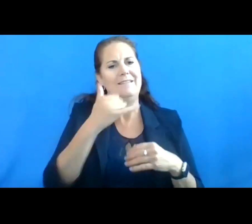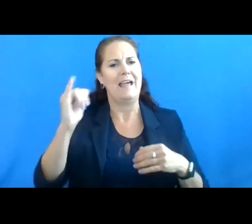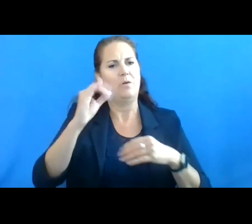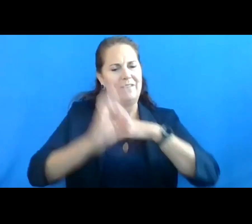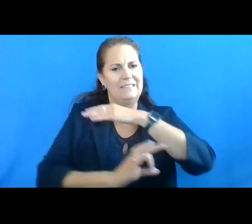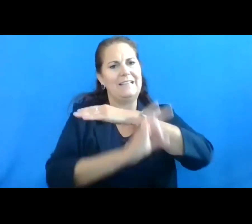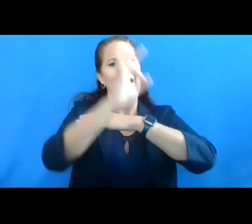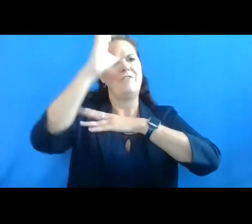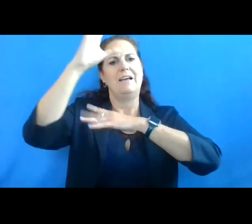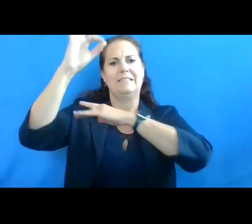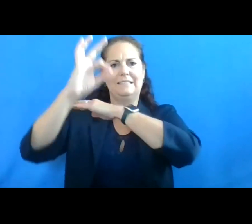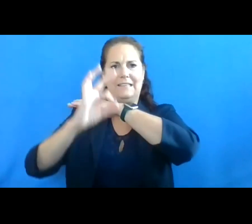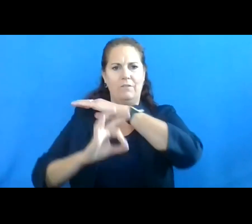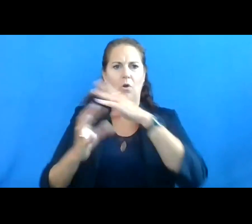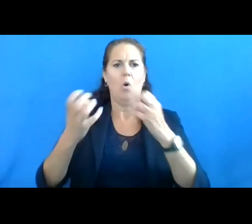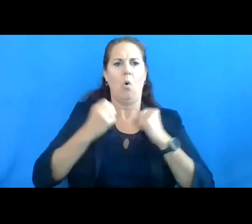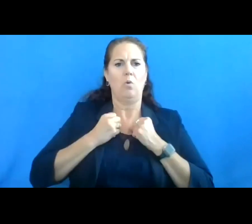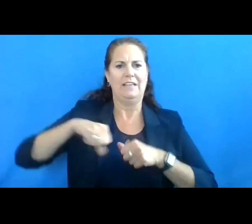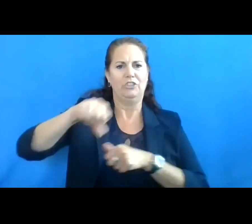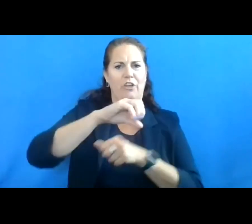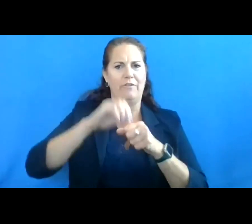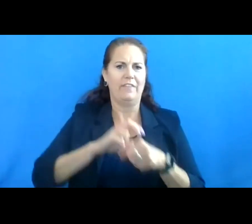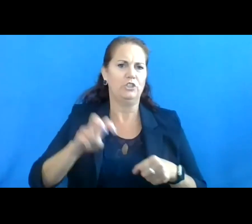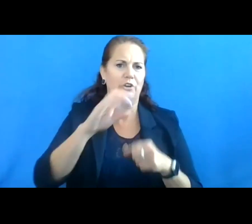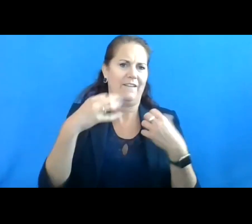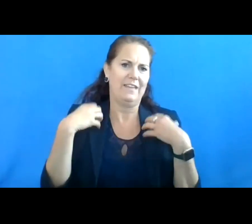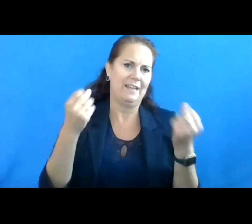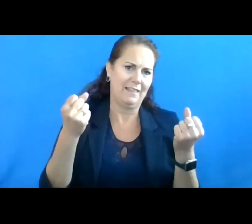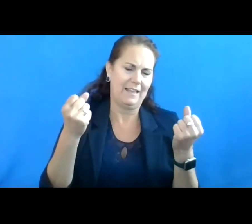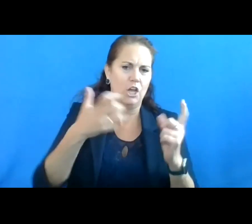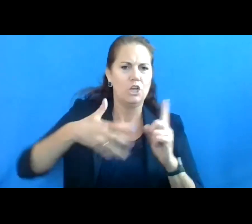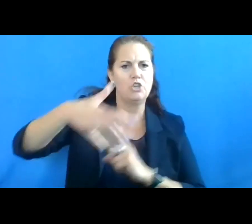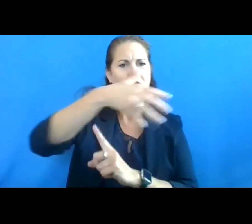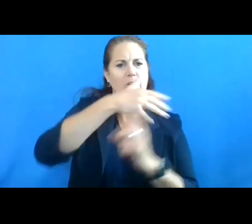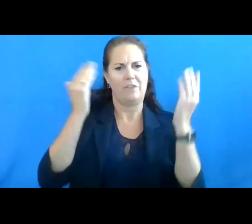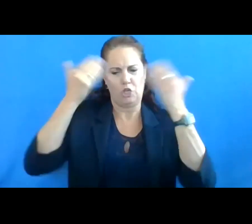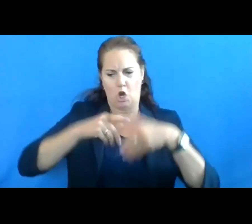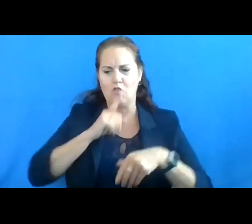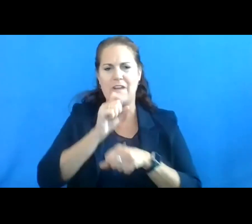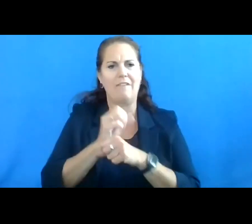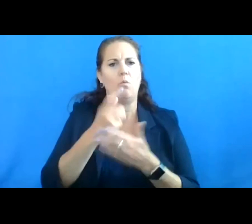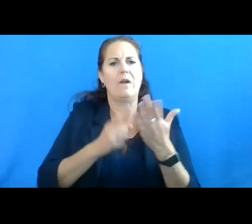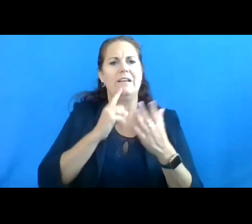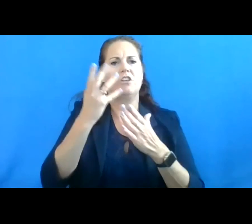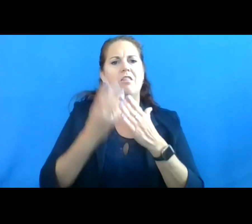sun. Hold each other in our journey of healing. Surrounding us is the dark reality of what is lost and what hope can be.